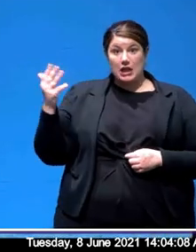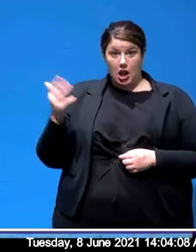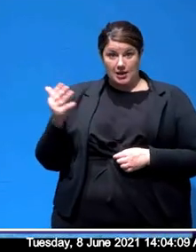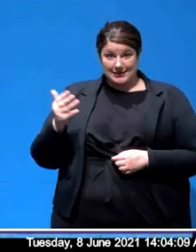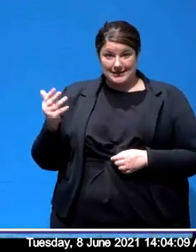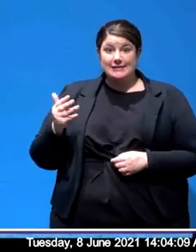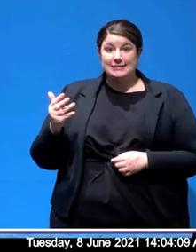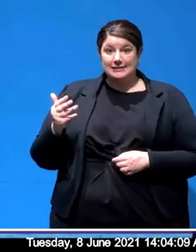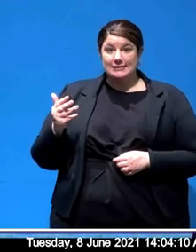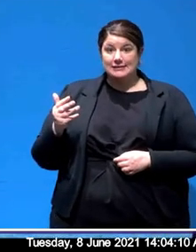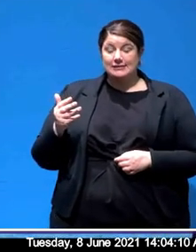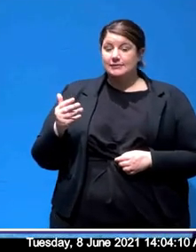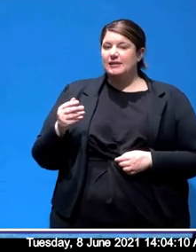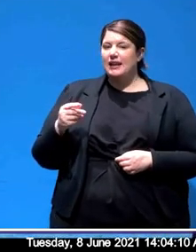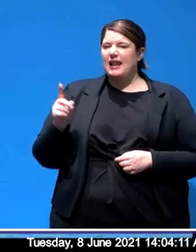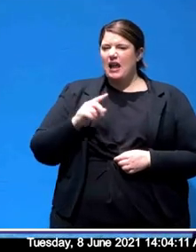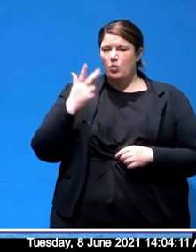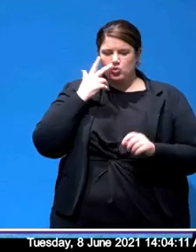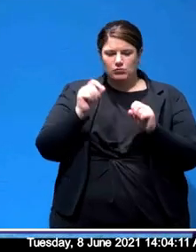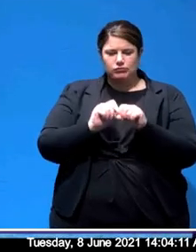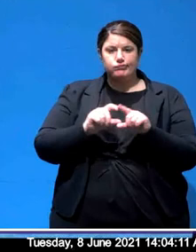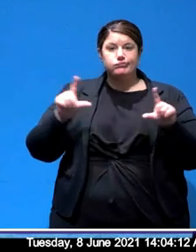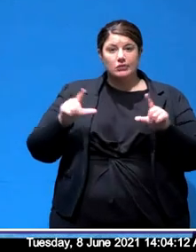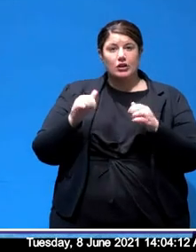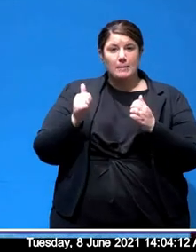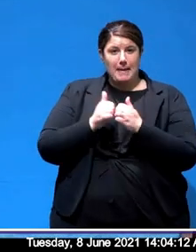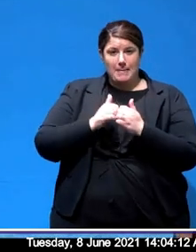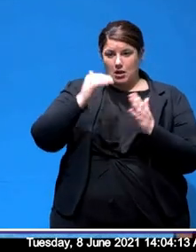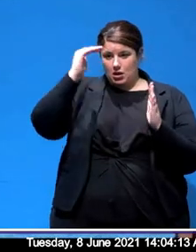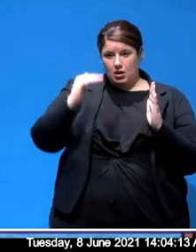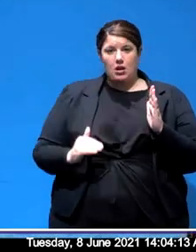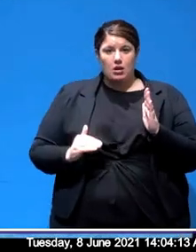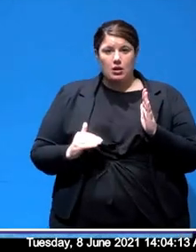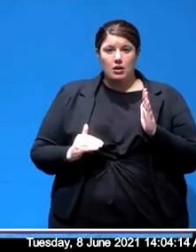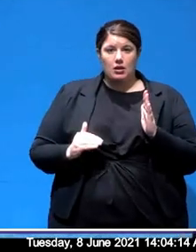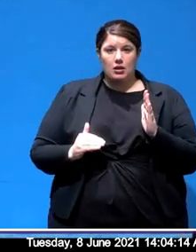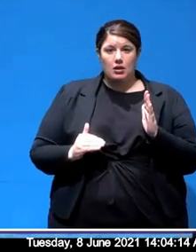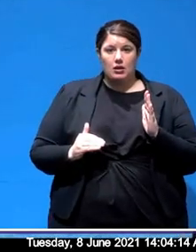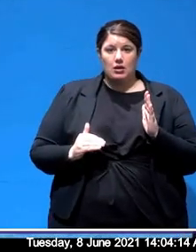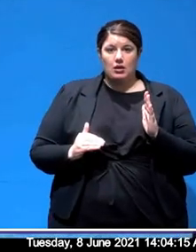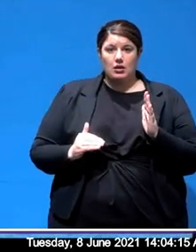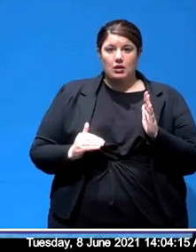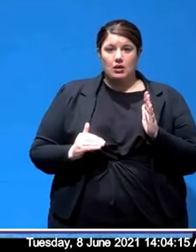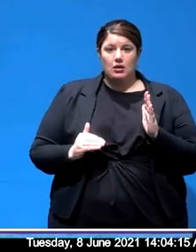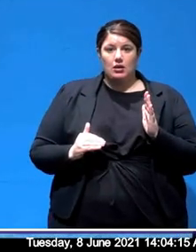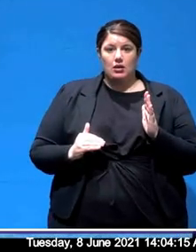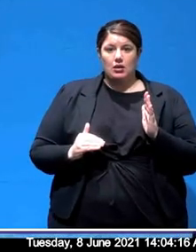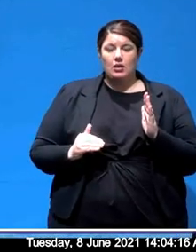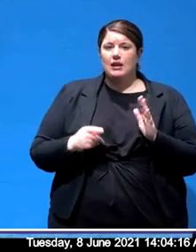I will ask the operator to bring up a document that I think identifies N Street, so perhaps discretion might be required.